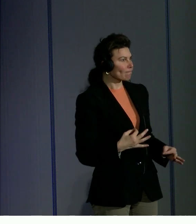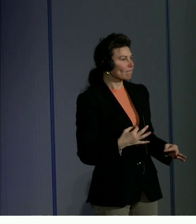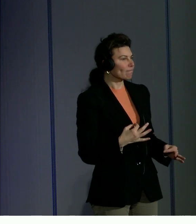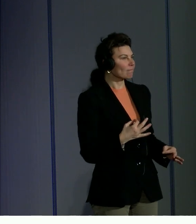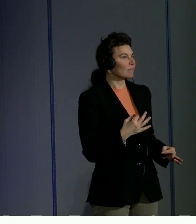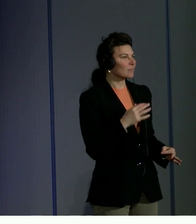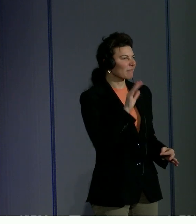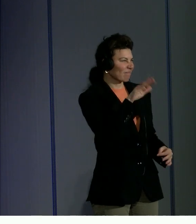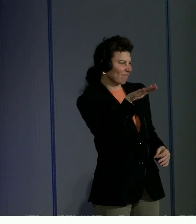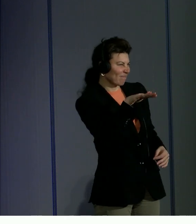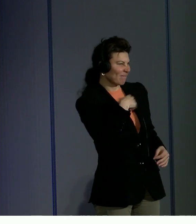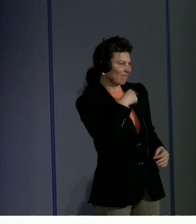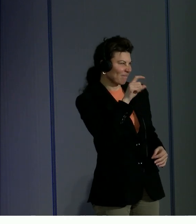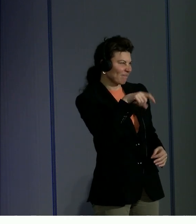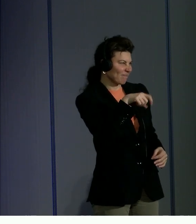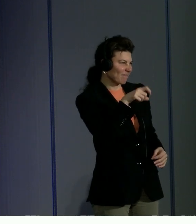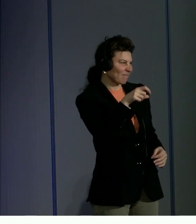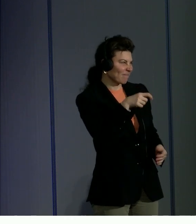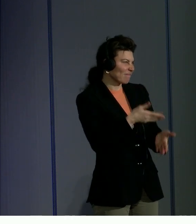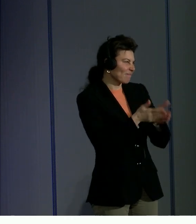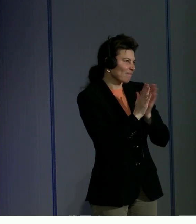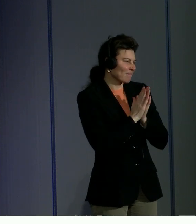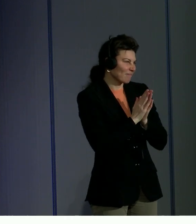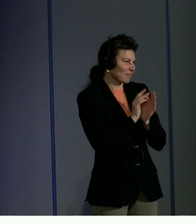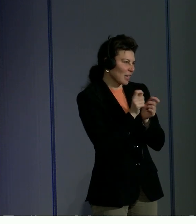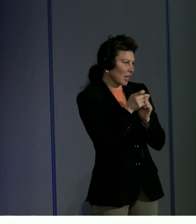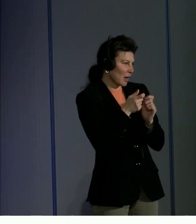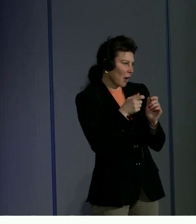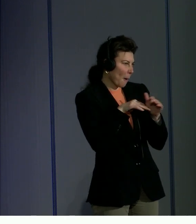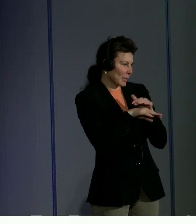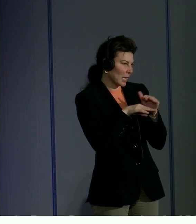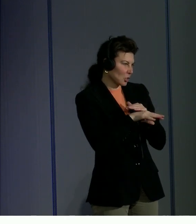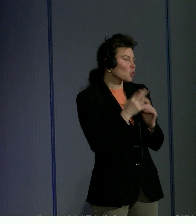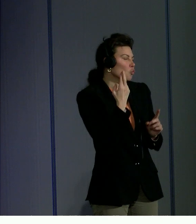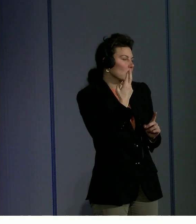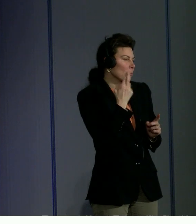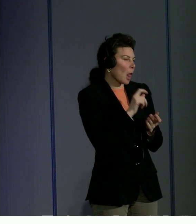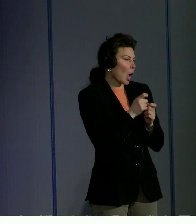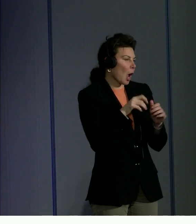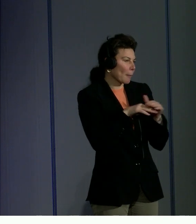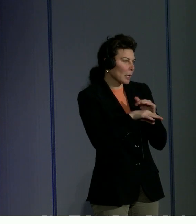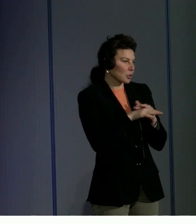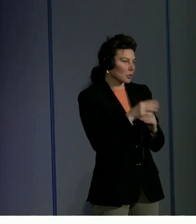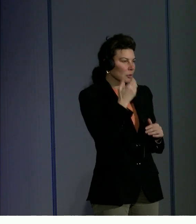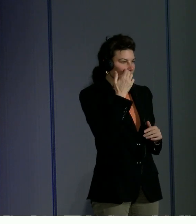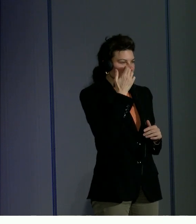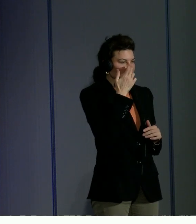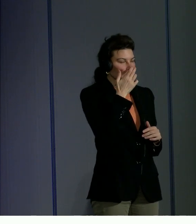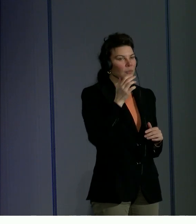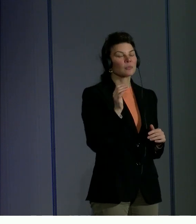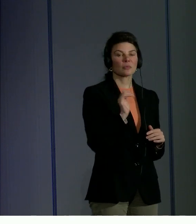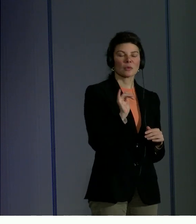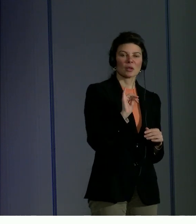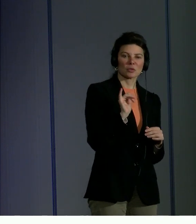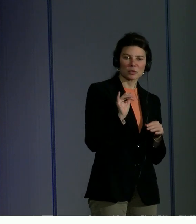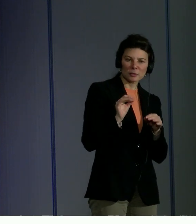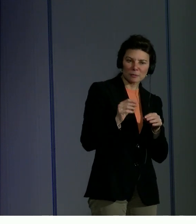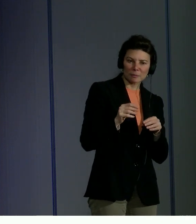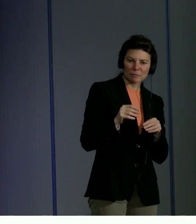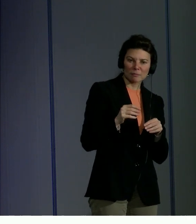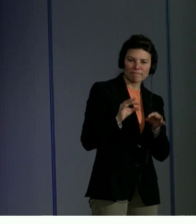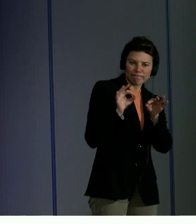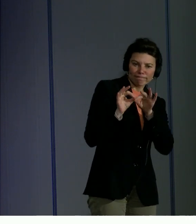ought to request a reasonable accommodation. And to provide the process as well as the contact